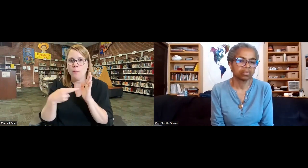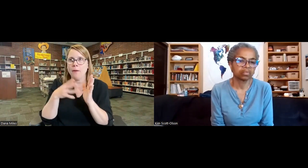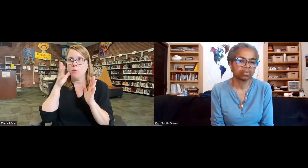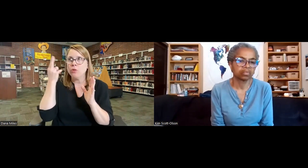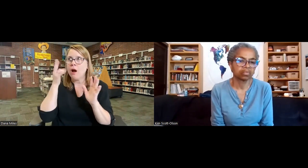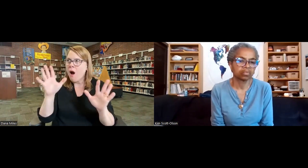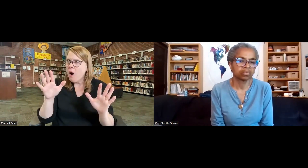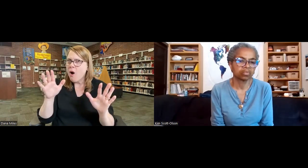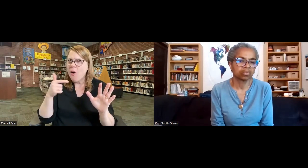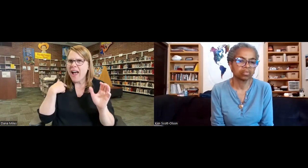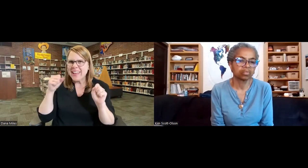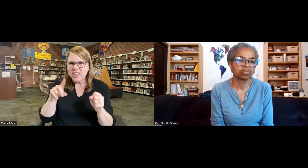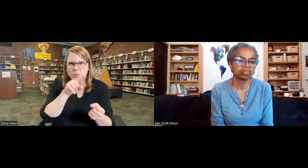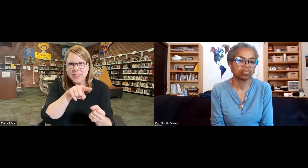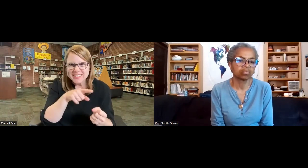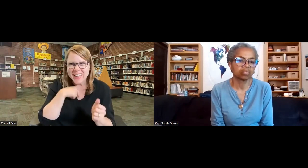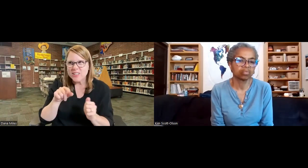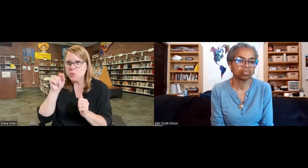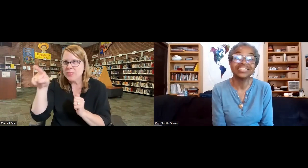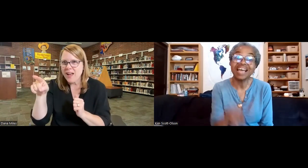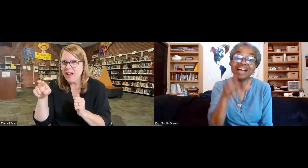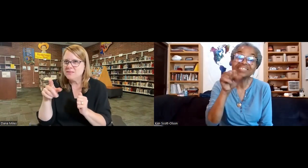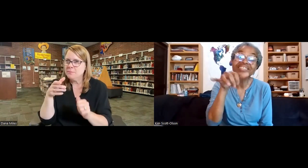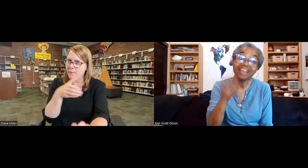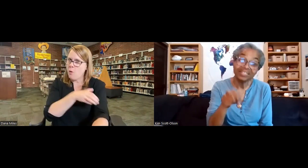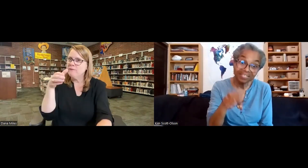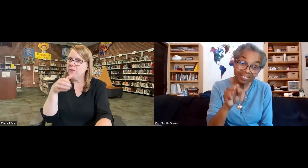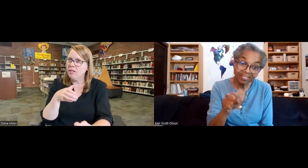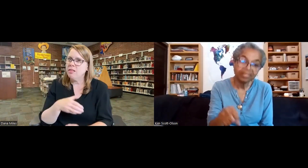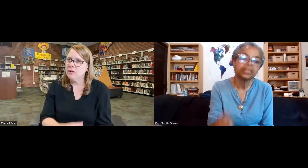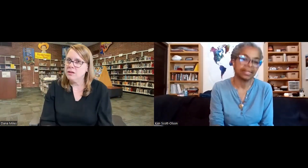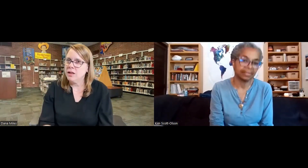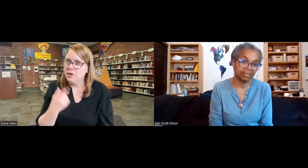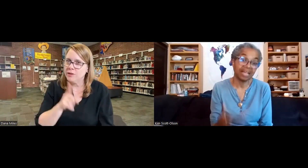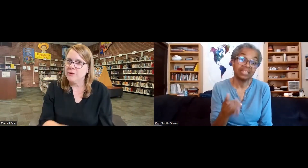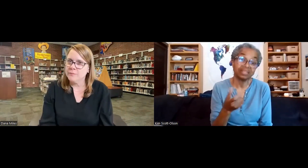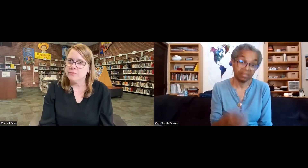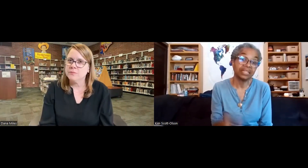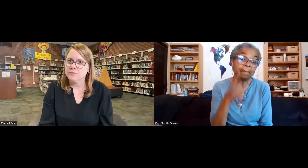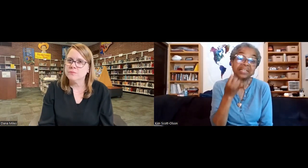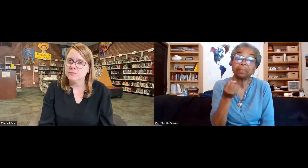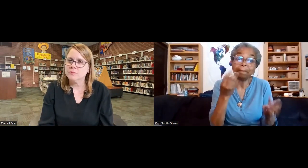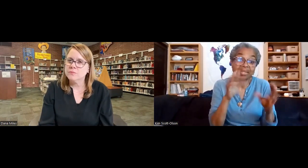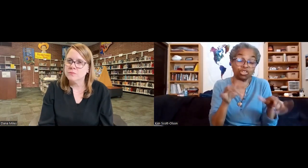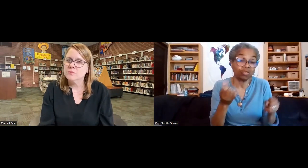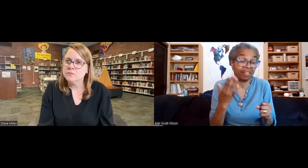When students meet more Deaf role models, it sparks this realization of just how much they can do. Yes! - That is so powerful.